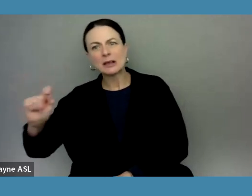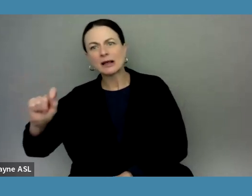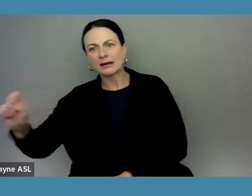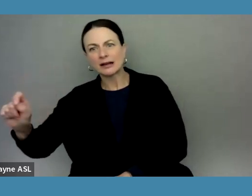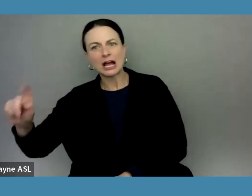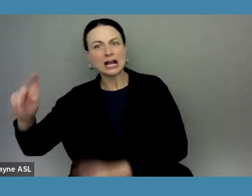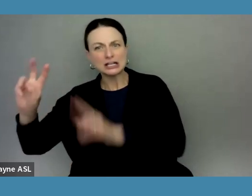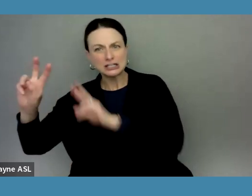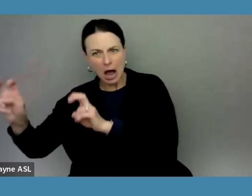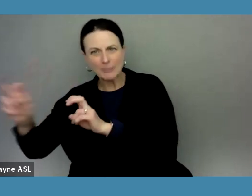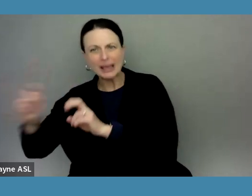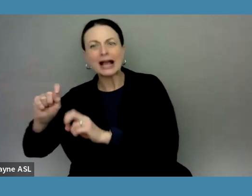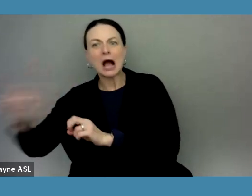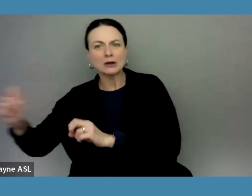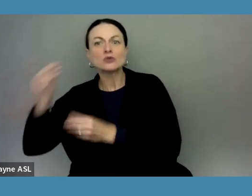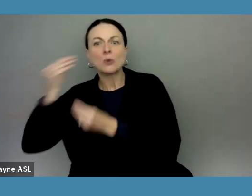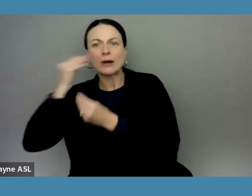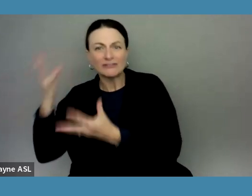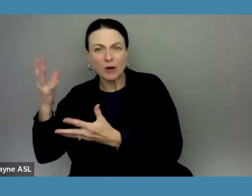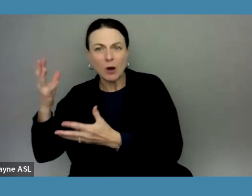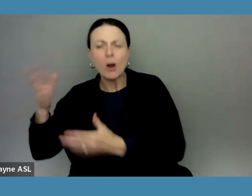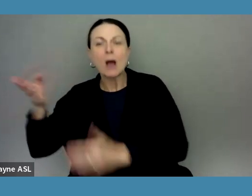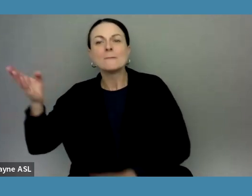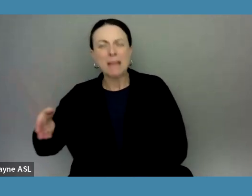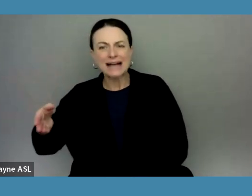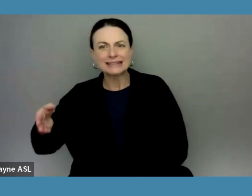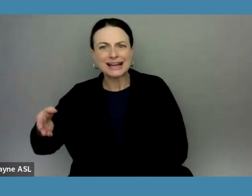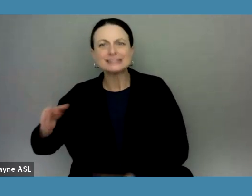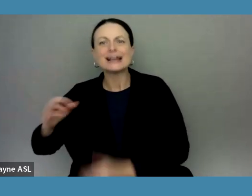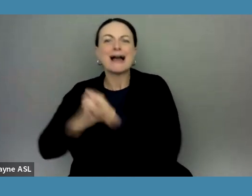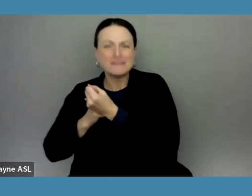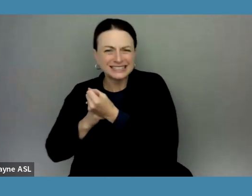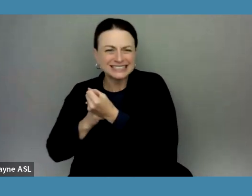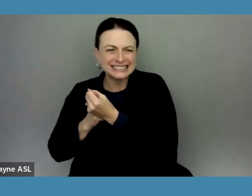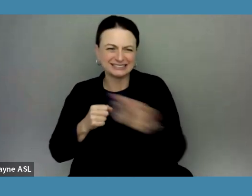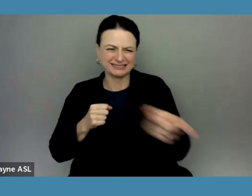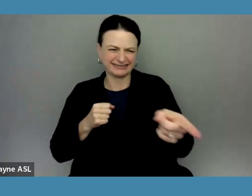underscore, info, backslash, advocacy, underscore, 101,